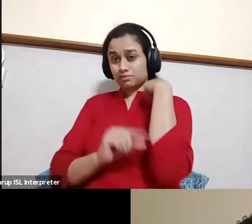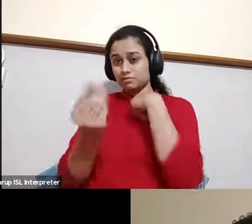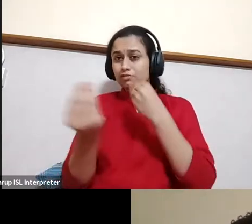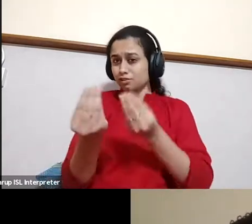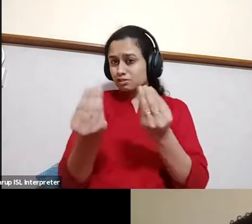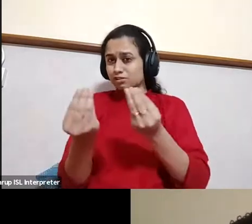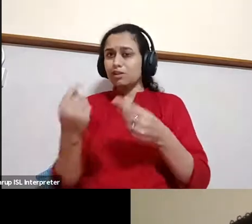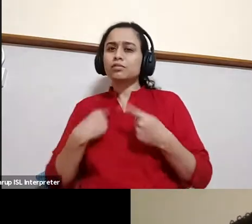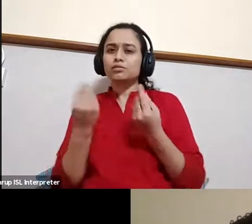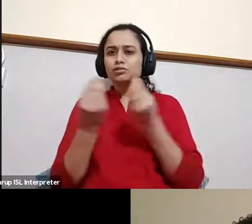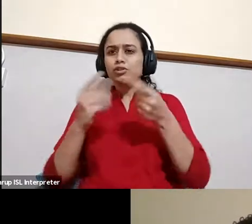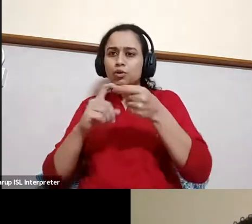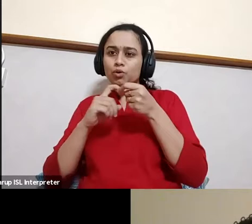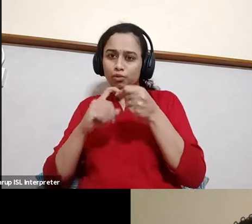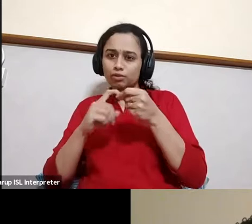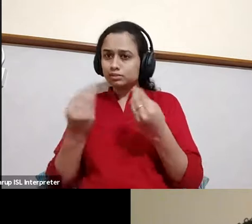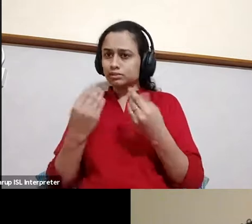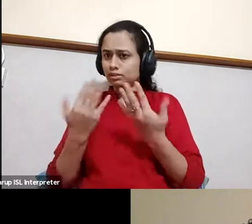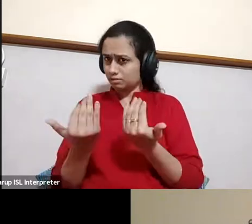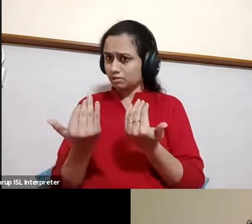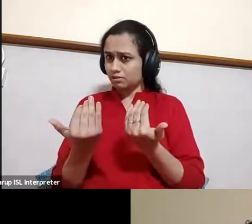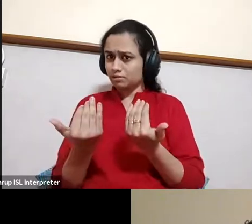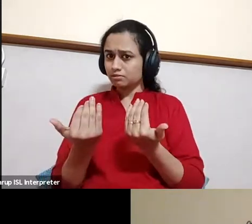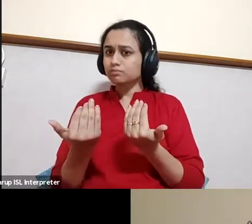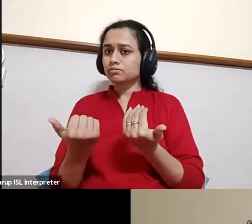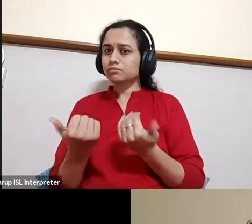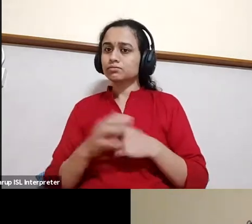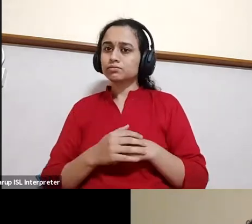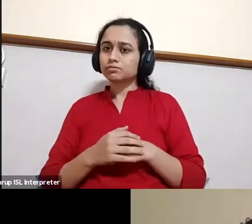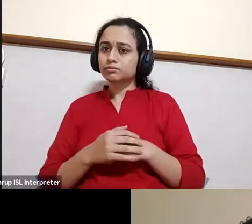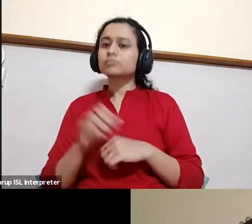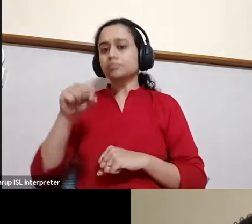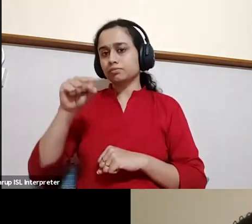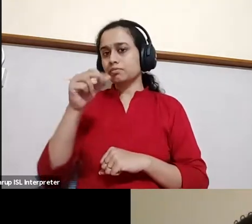questions that have come in so shall we before closing things out yeah I think it actually points